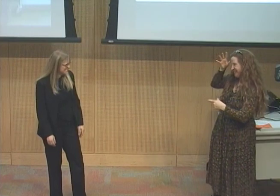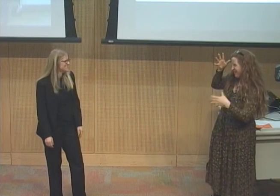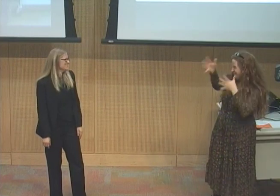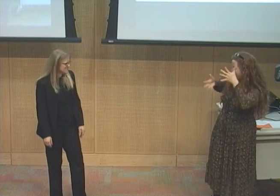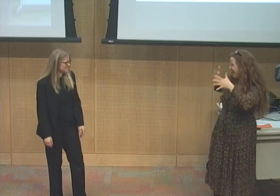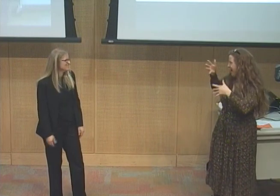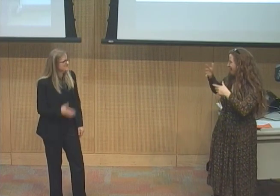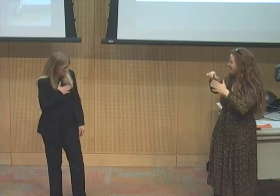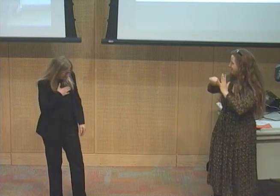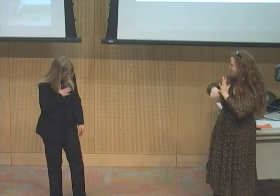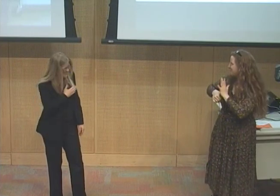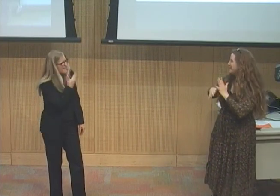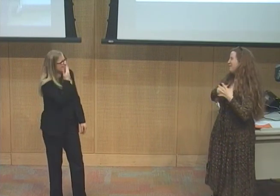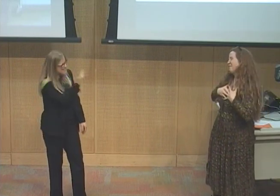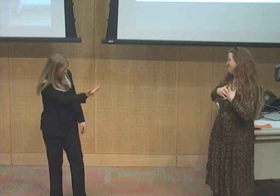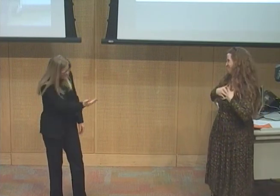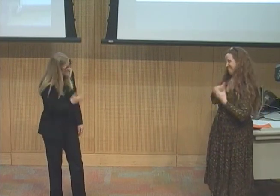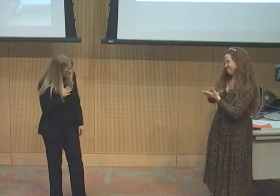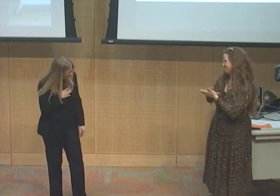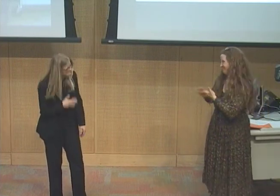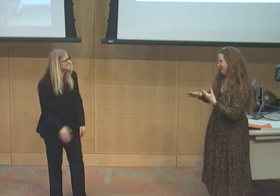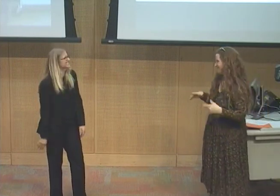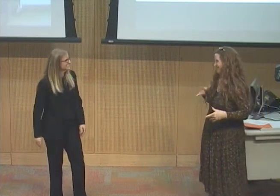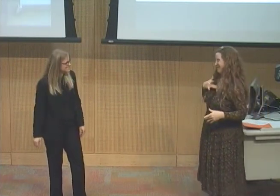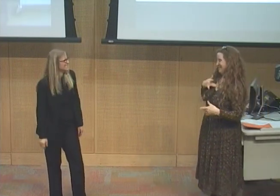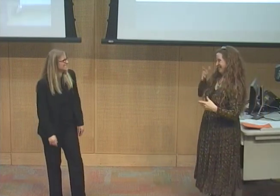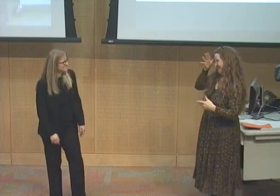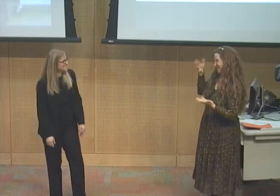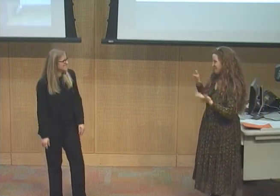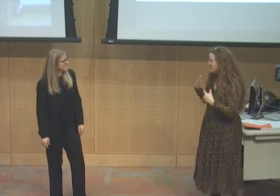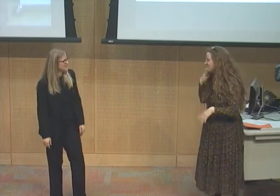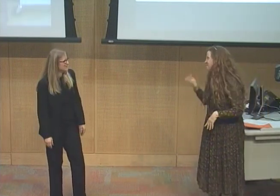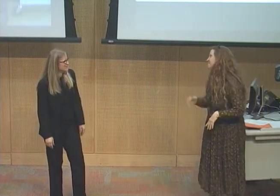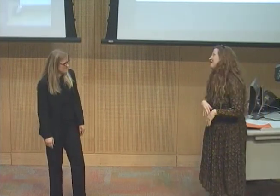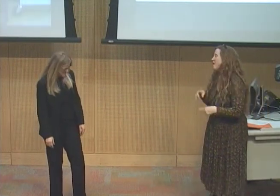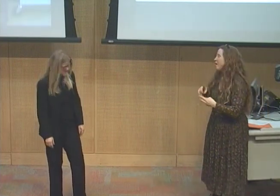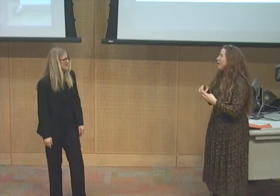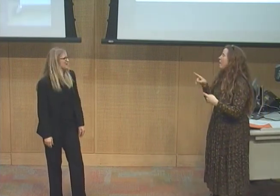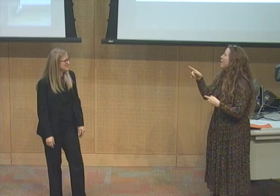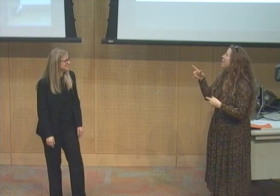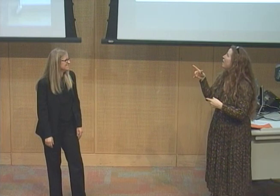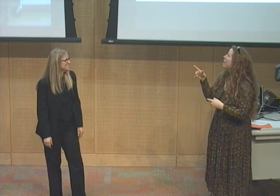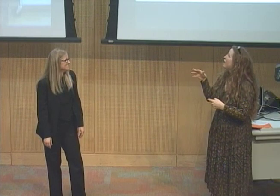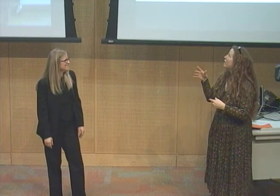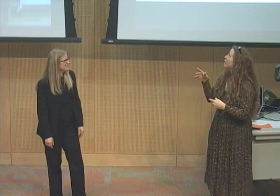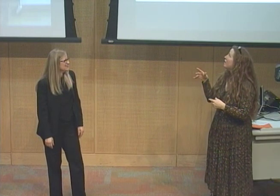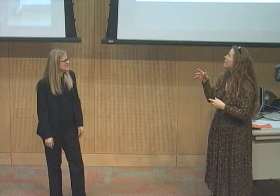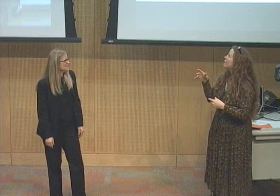I can see your dad in you, the way you sign, the way you talk about things. It's really wonderful to see your dad within you here today.